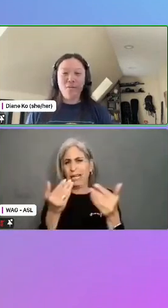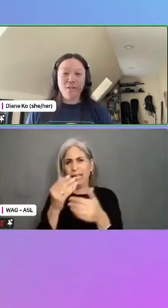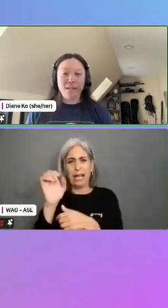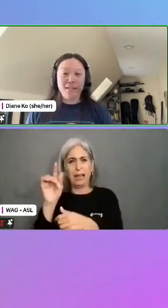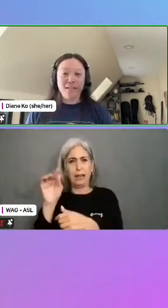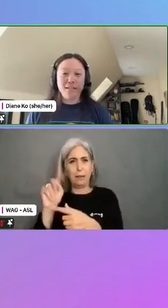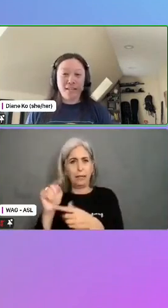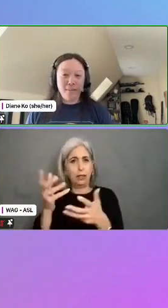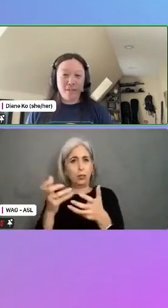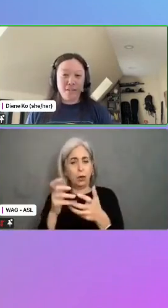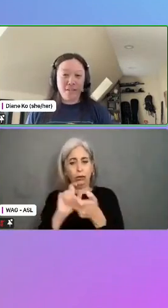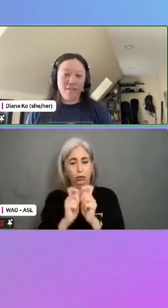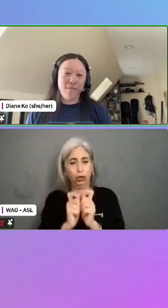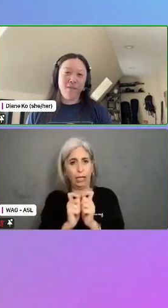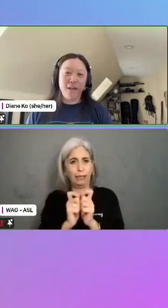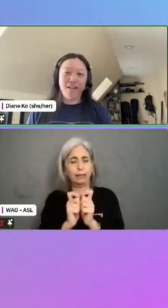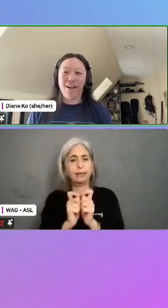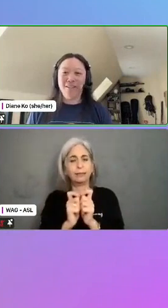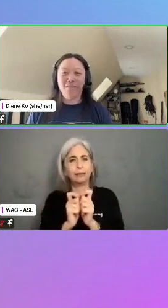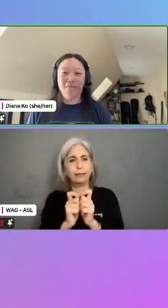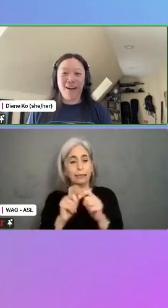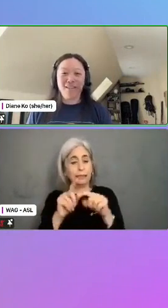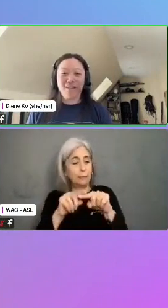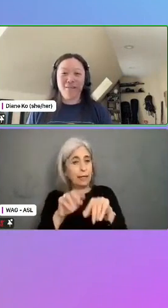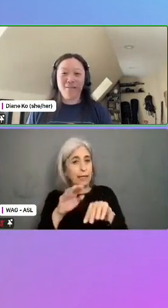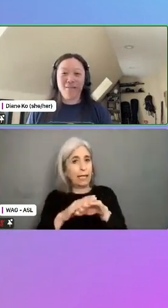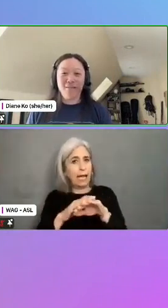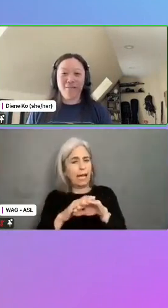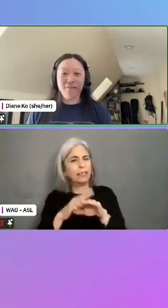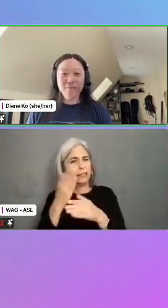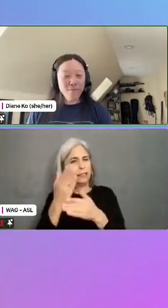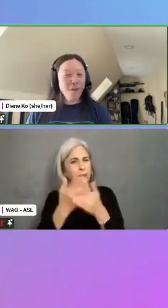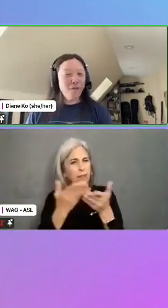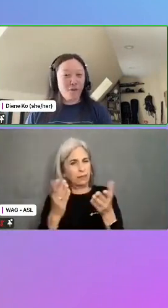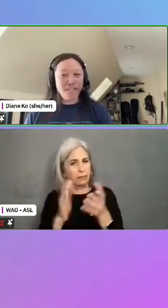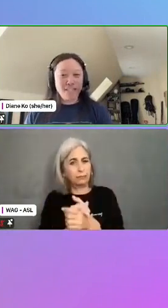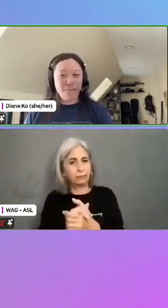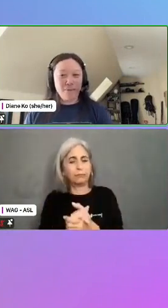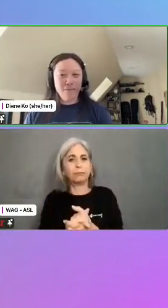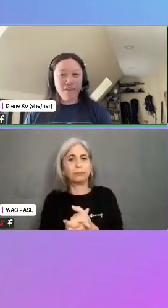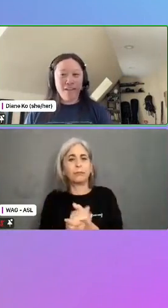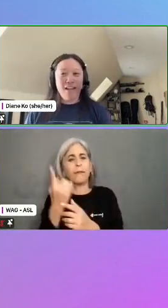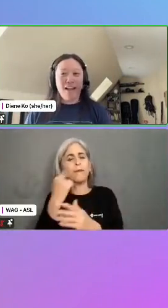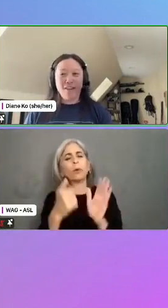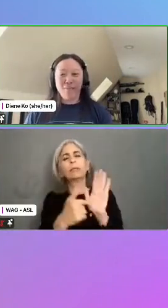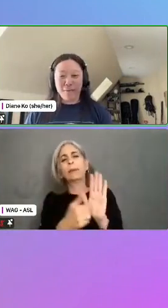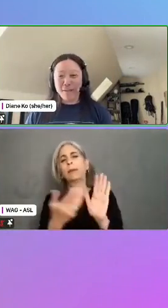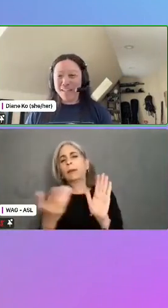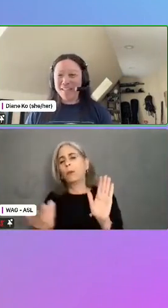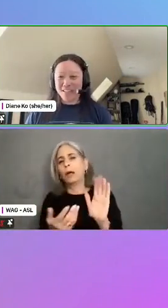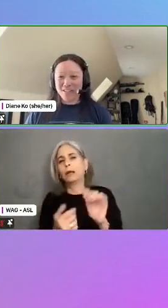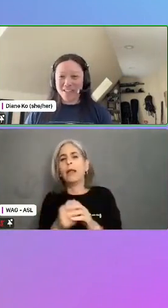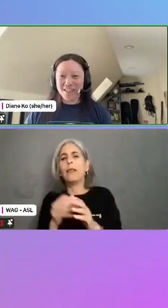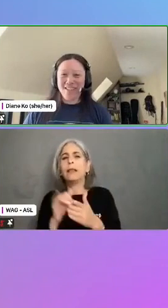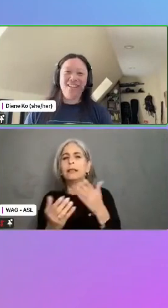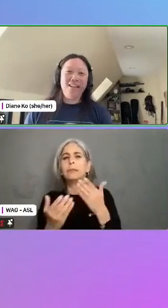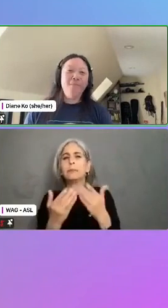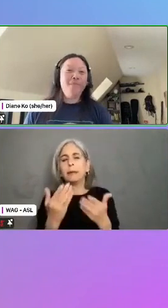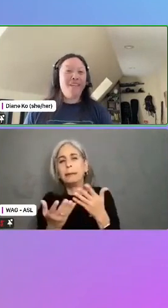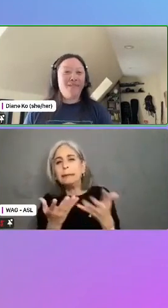loops. This brings us to another nicety, ID generation. This lets us more easily match